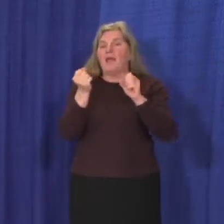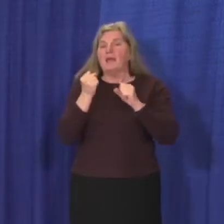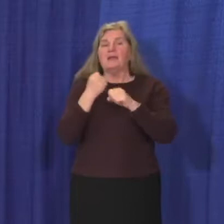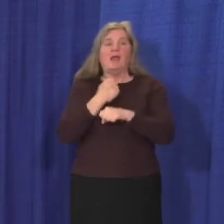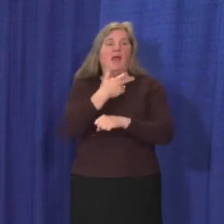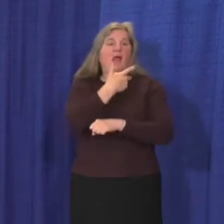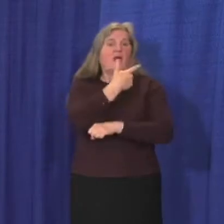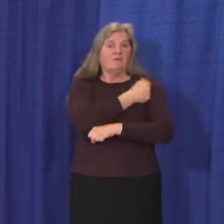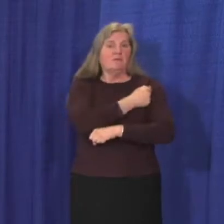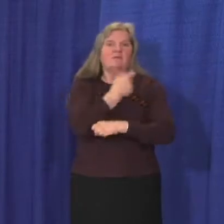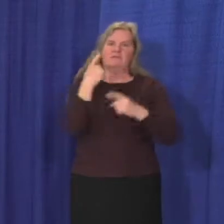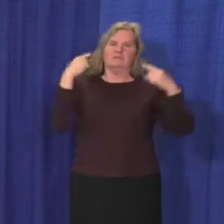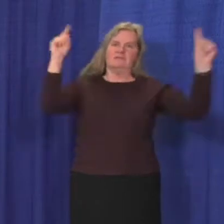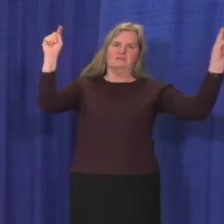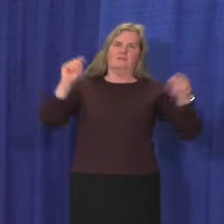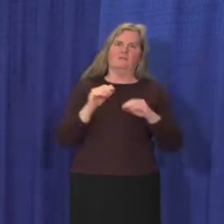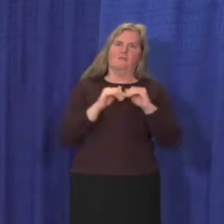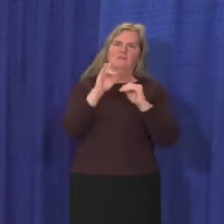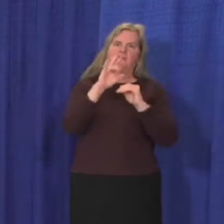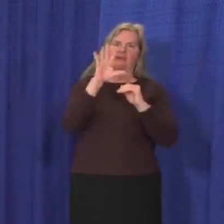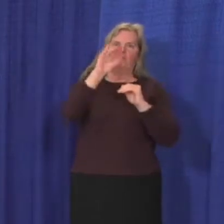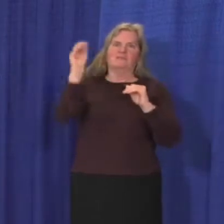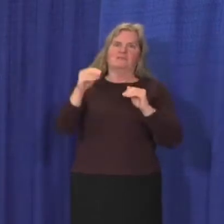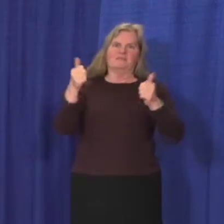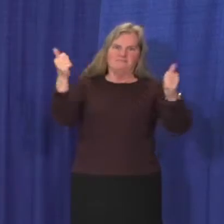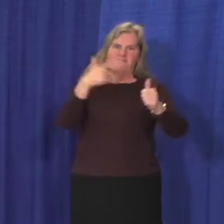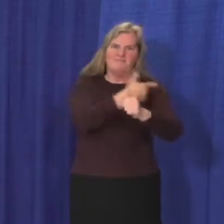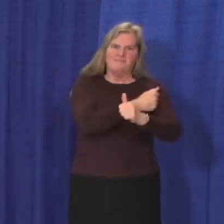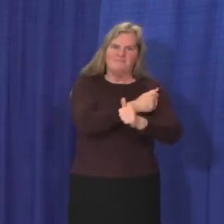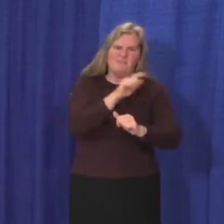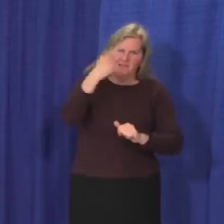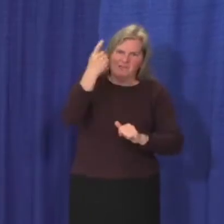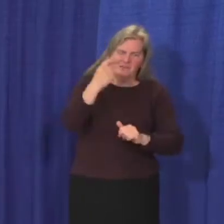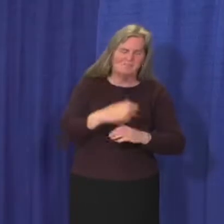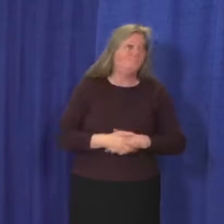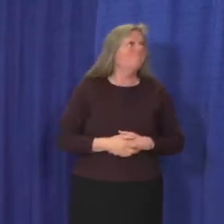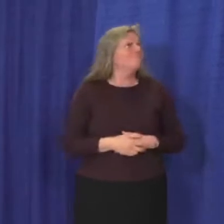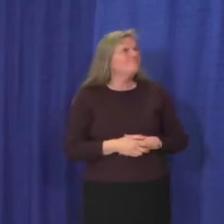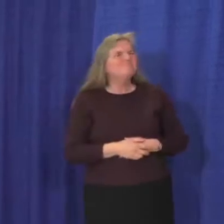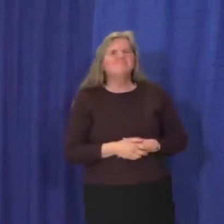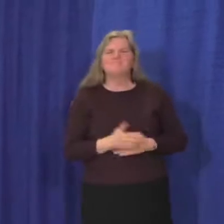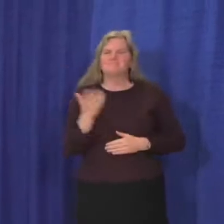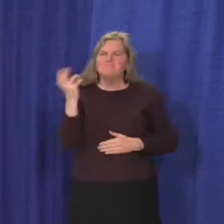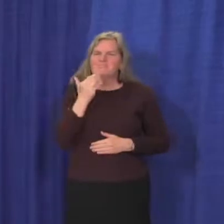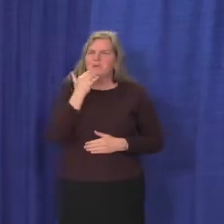adults in the Yukon have received their first shot of the vaccine.